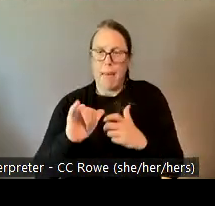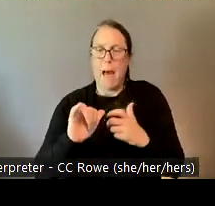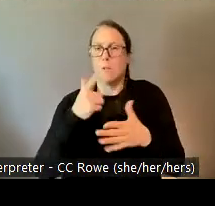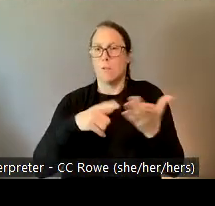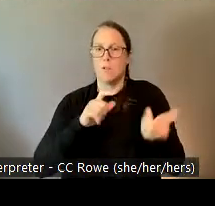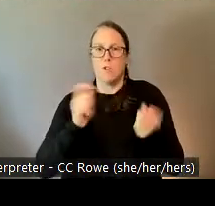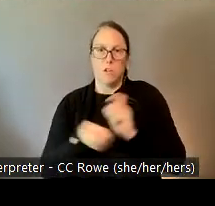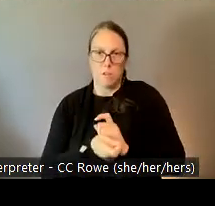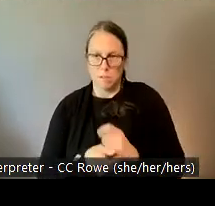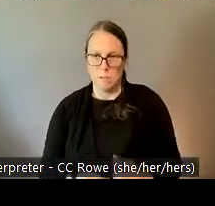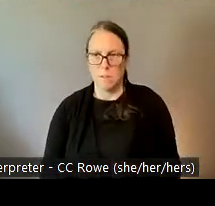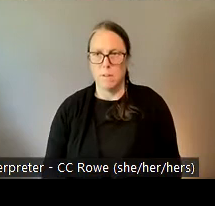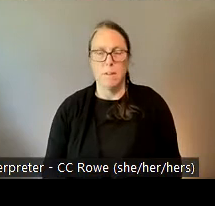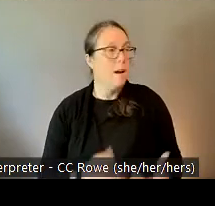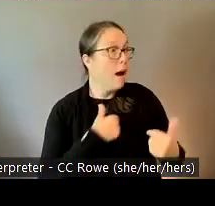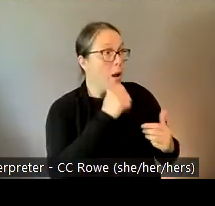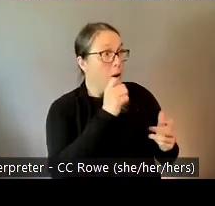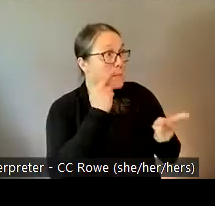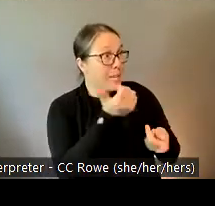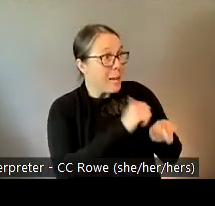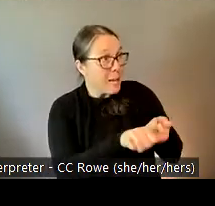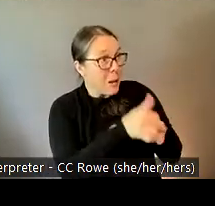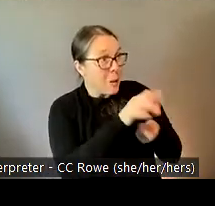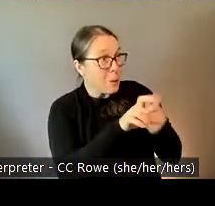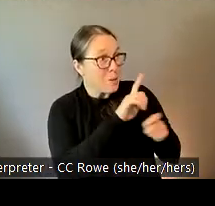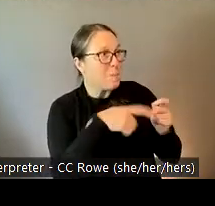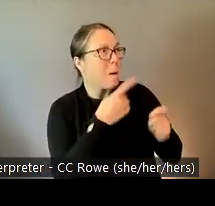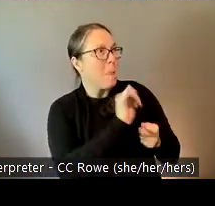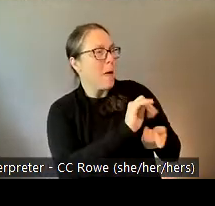about the refreshable Braille display. So I'm going to advance to the next slide.